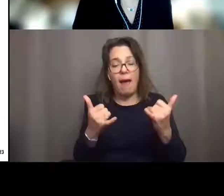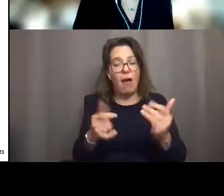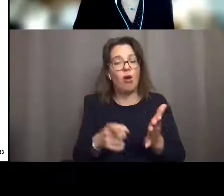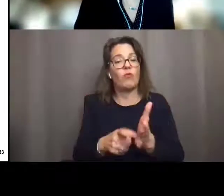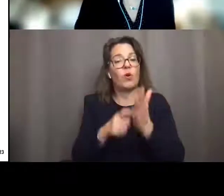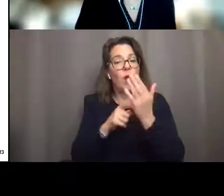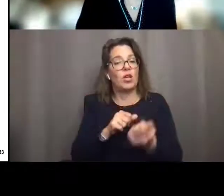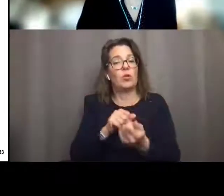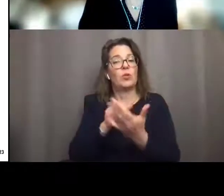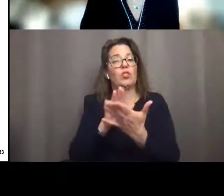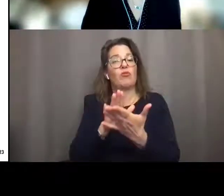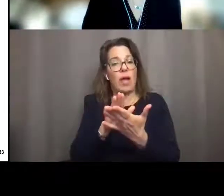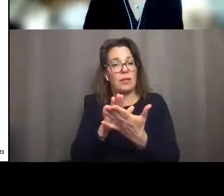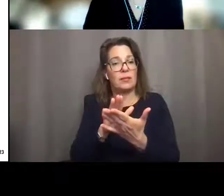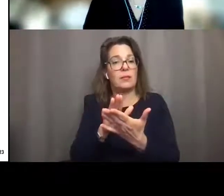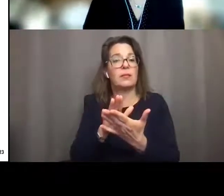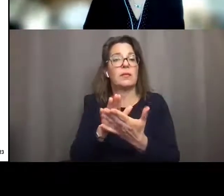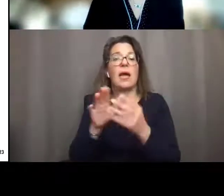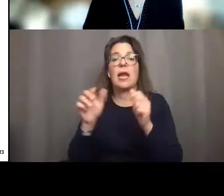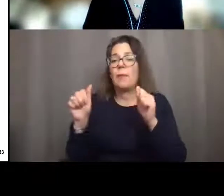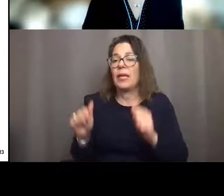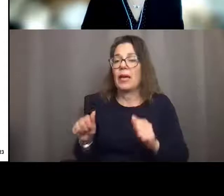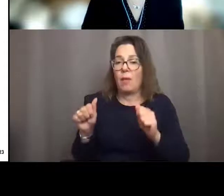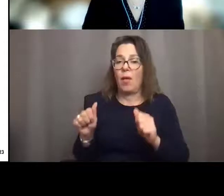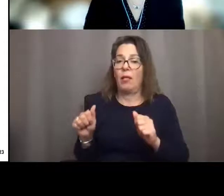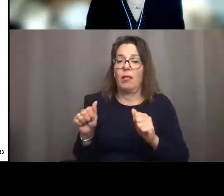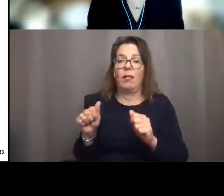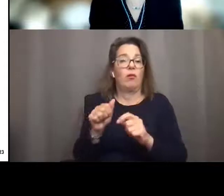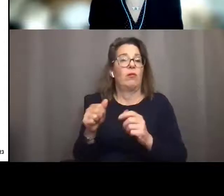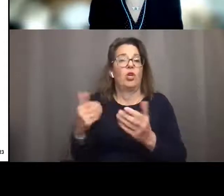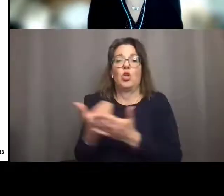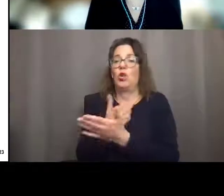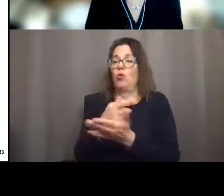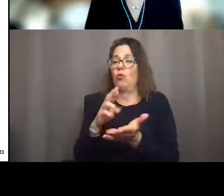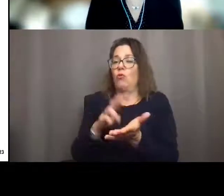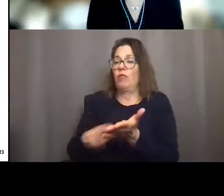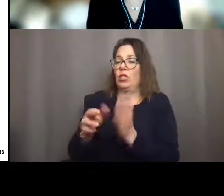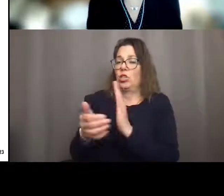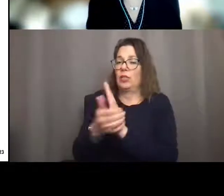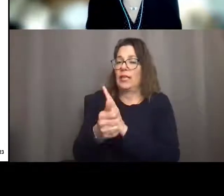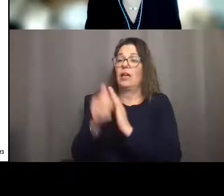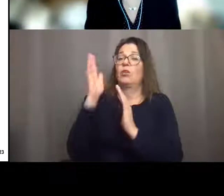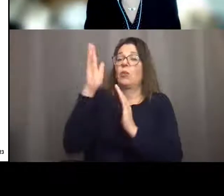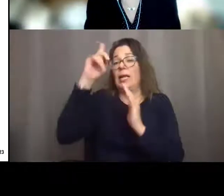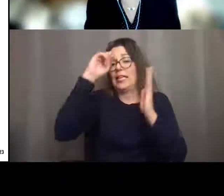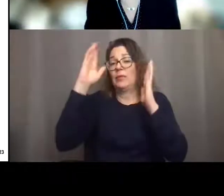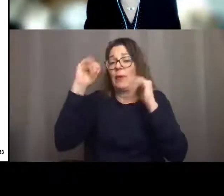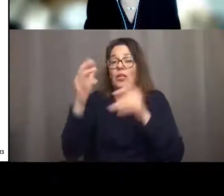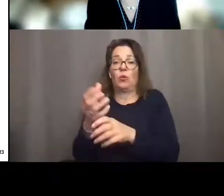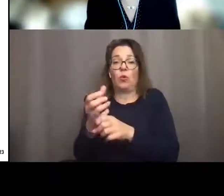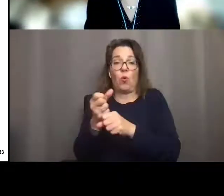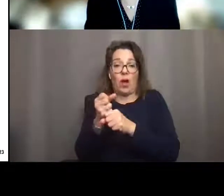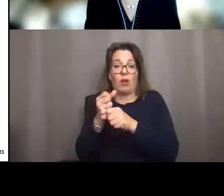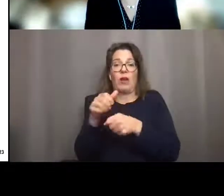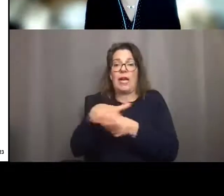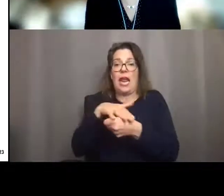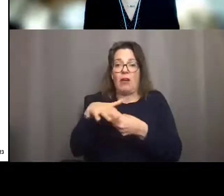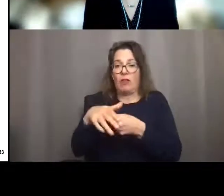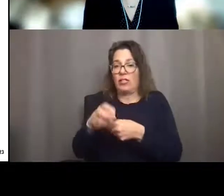as applicable any new research skills that they expect to acquire in the areas of rigorous research design, experimental methods,